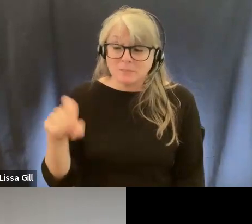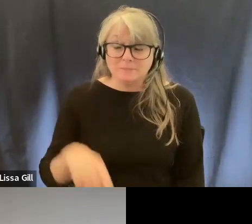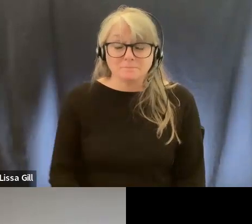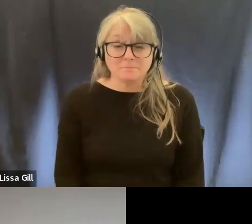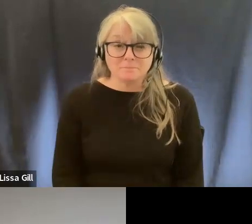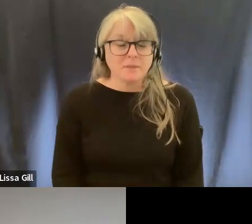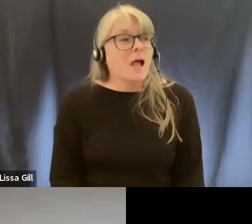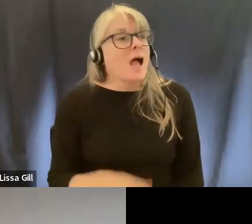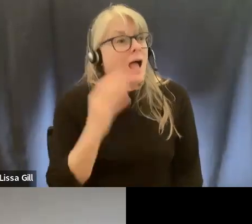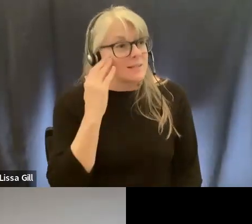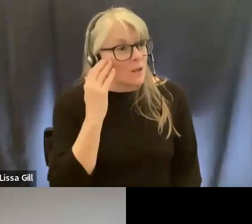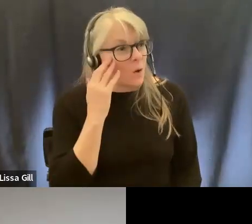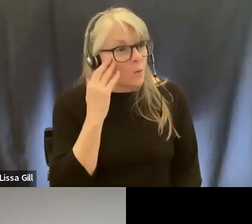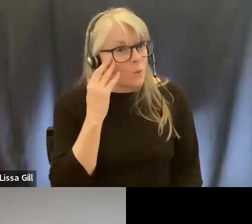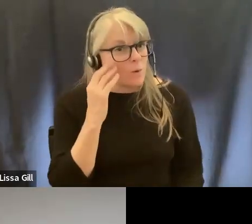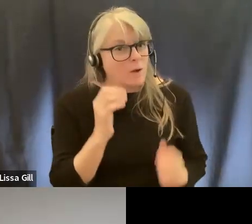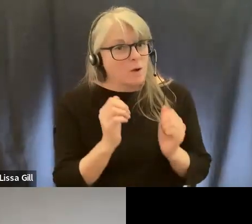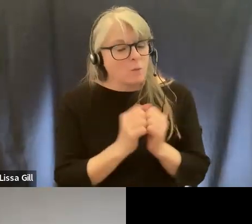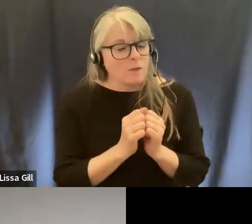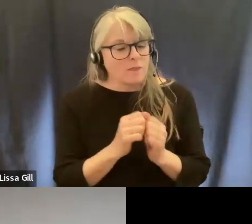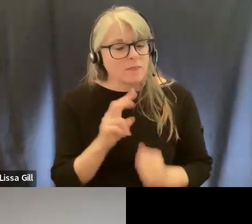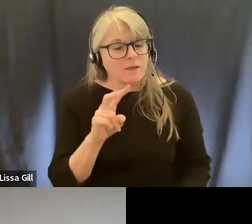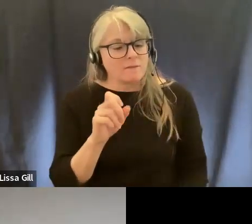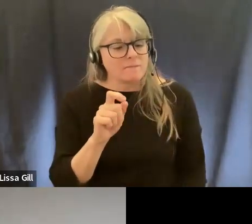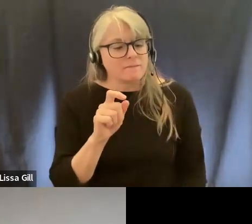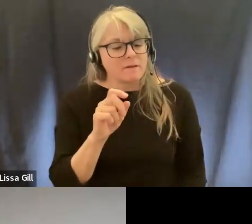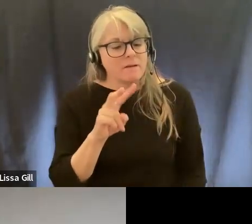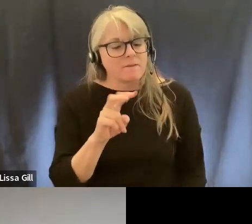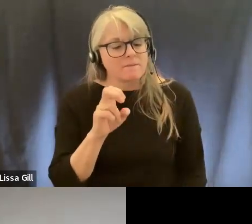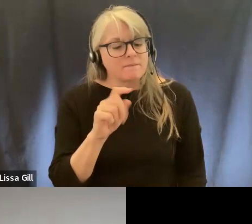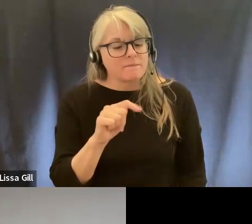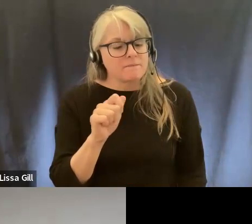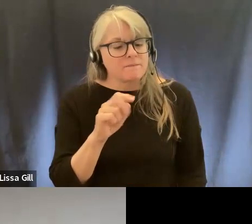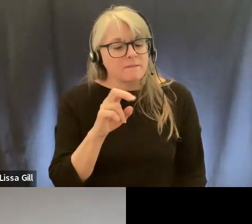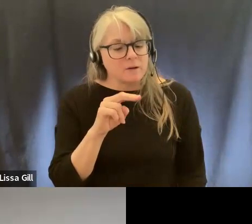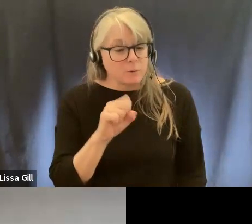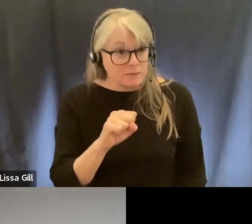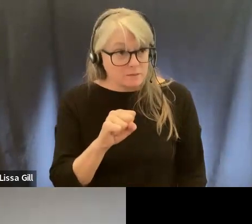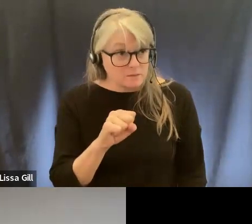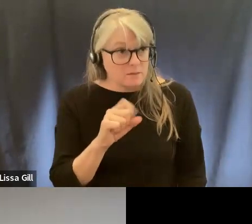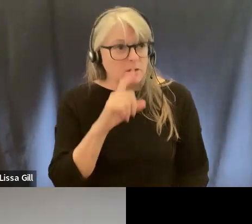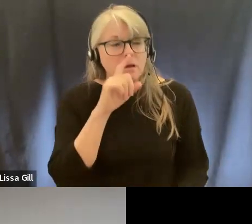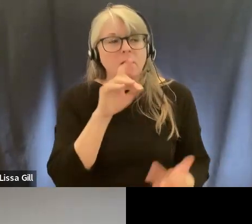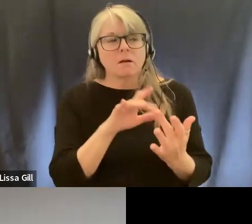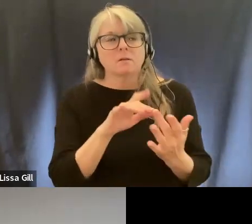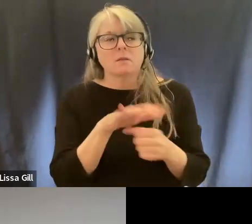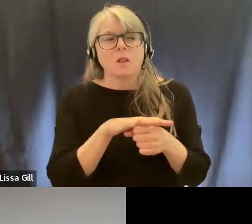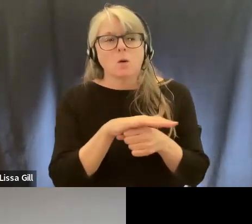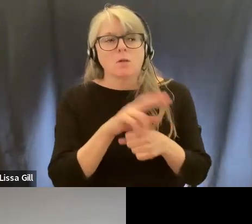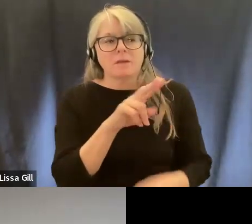I know. With veterans, like they always check the local VA and the VA here locally in Hammond can put you together with anything that's veteran related, I should say, that's available in our area.